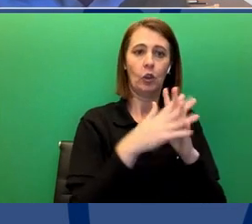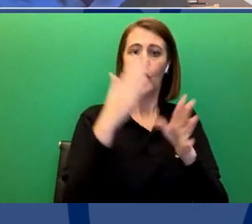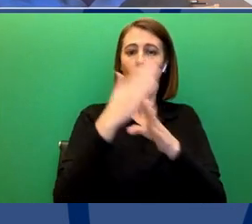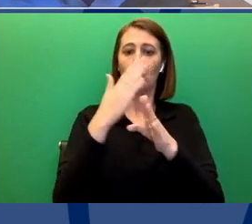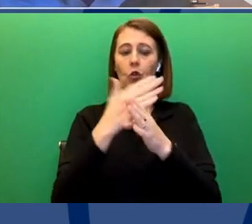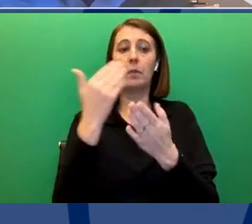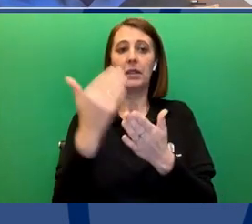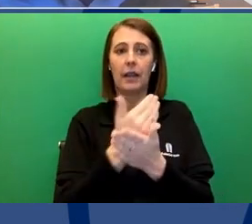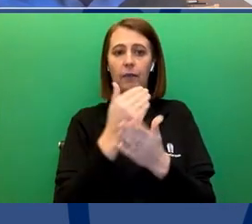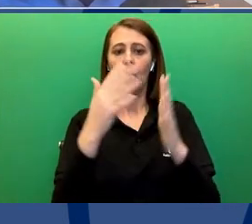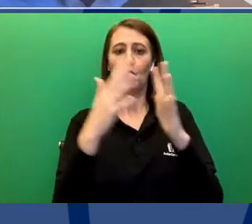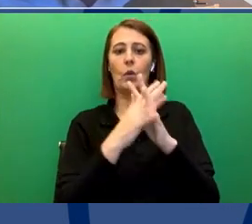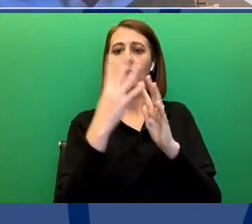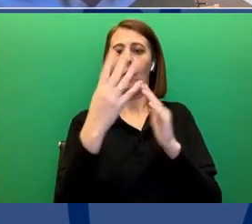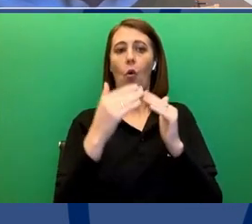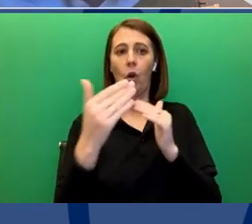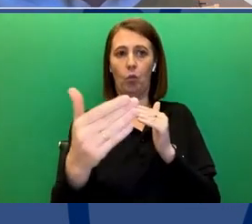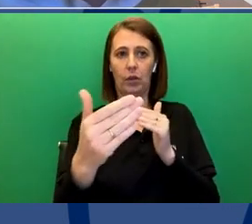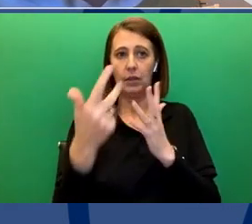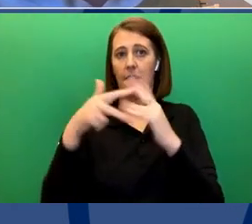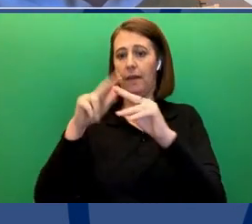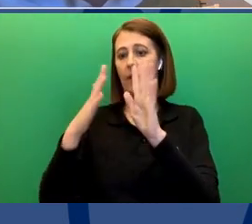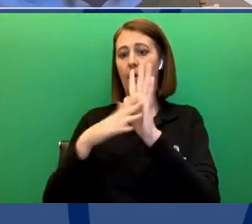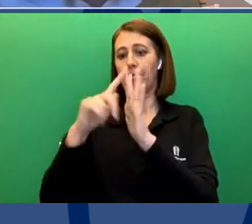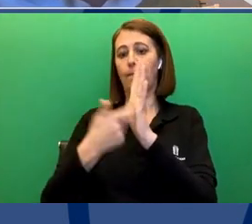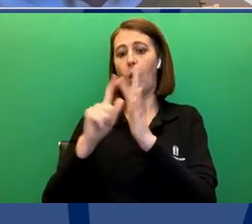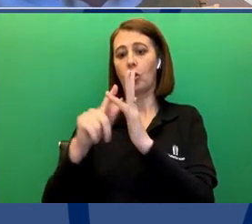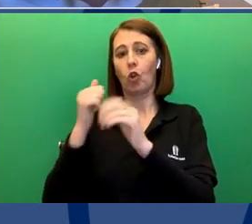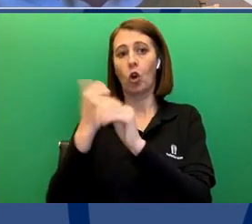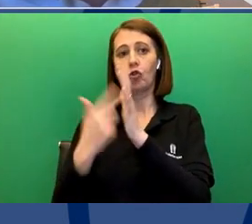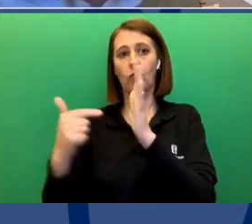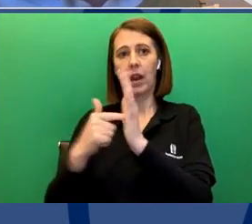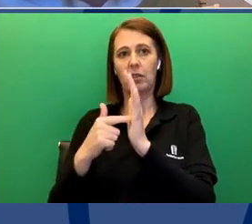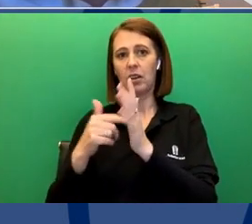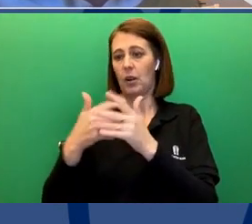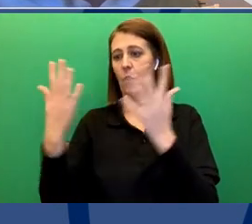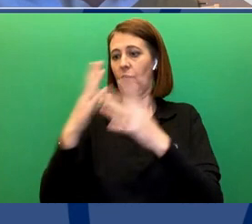onwards. Or if it's the microgrant, it's anywhere from the start of the lockdown on the 26th